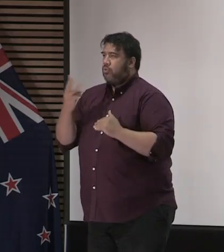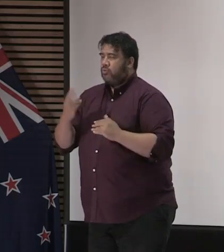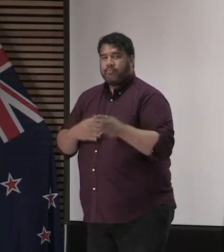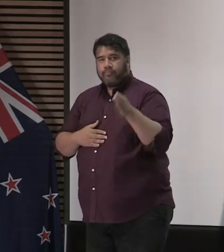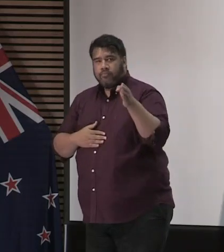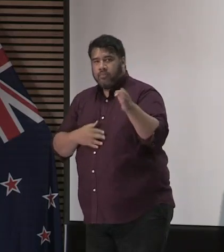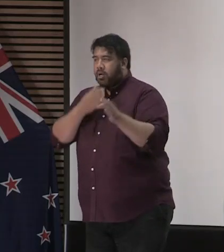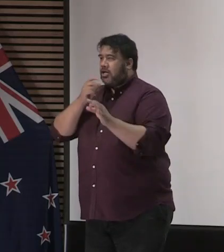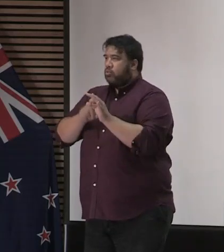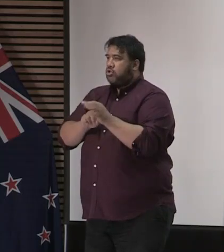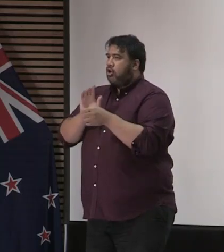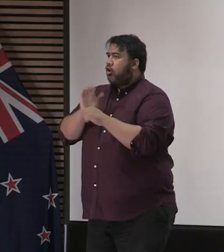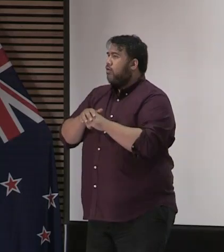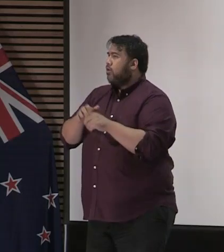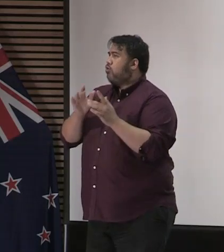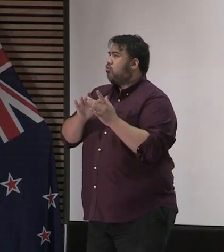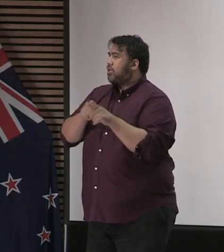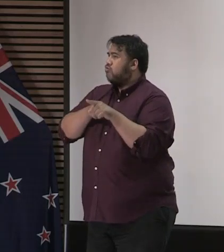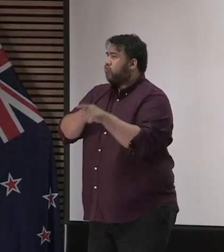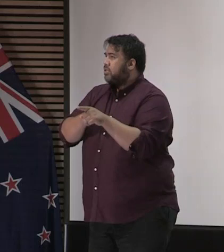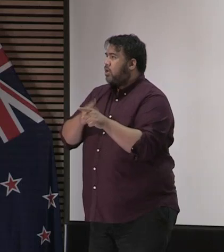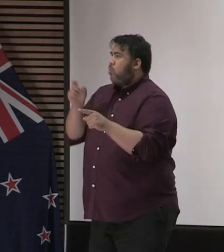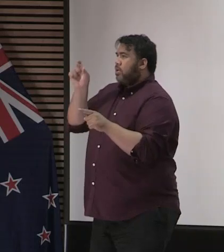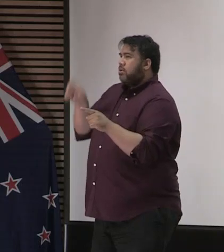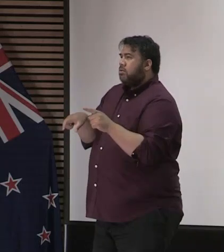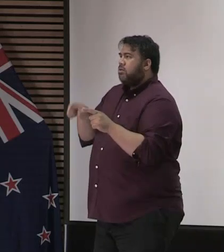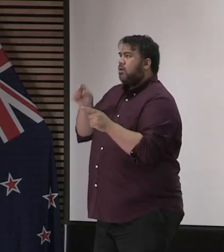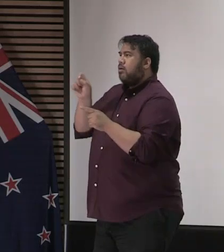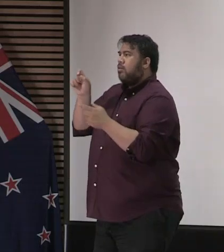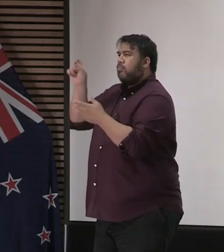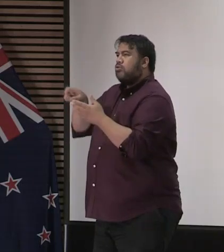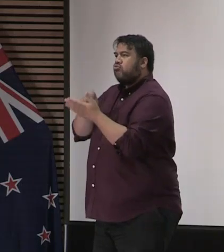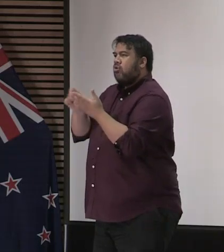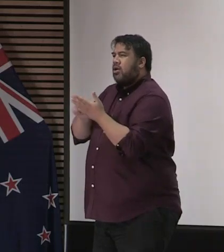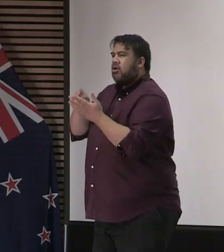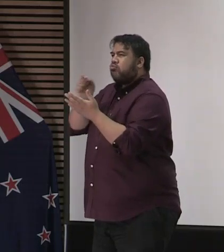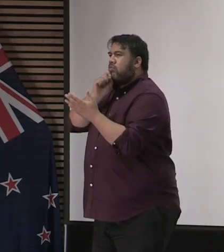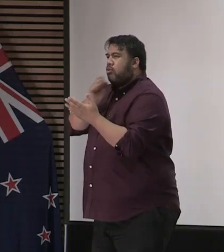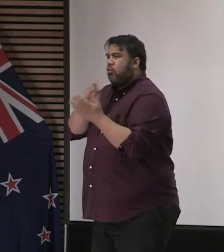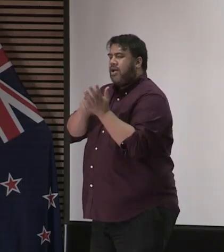that ability to contact trace.